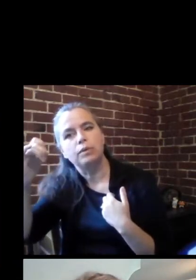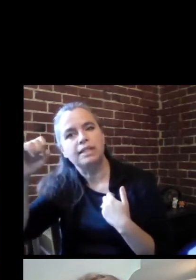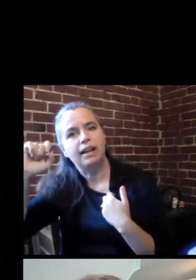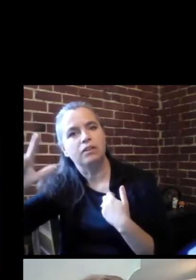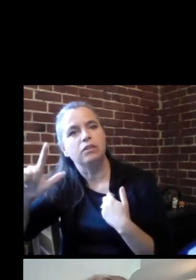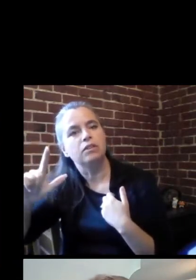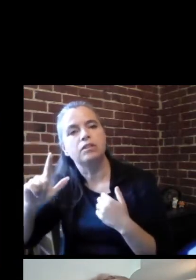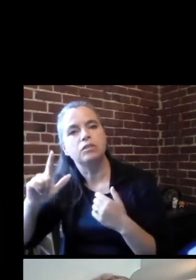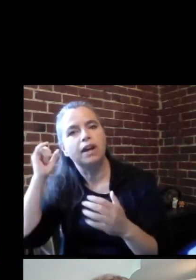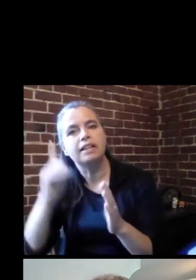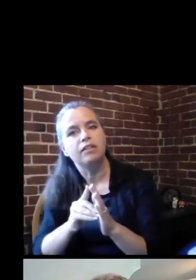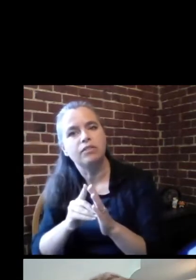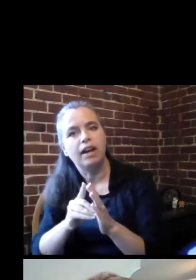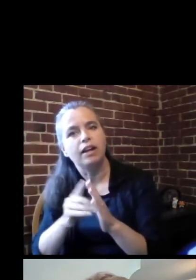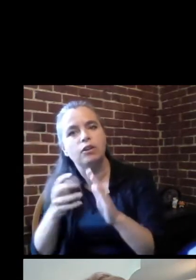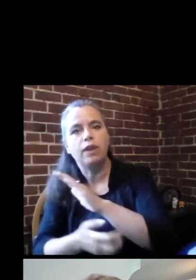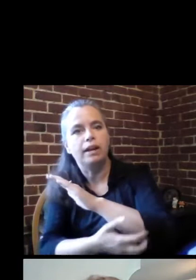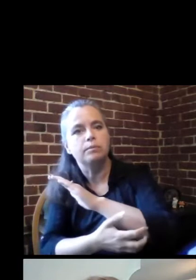So we're kind of limited to macrobotanicals.